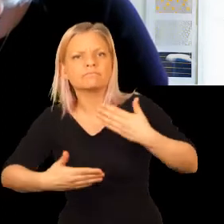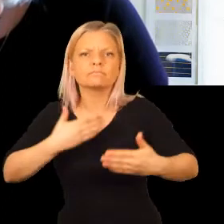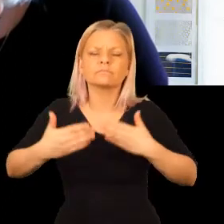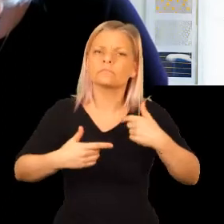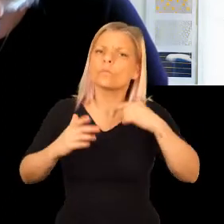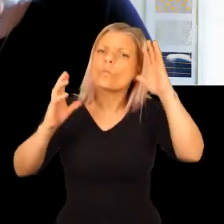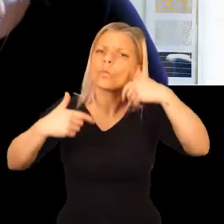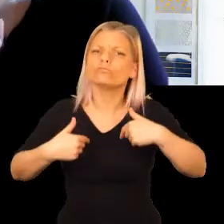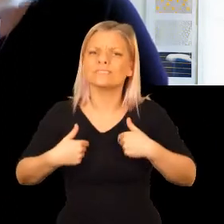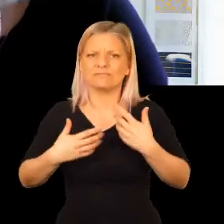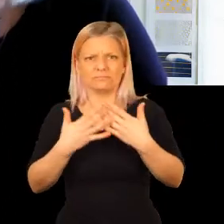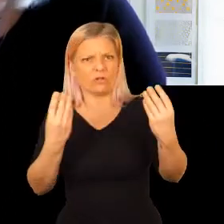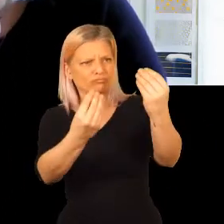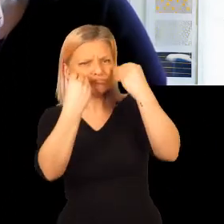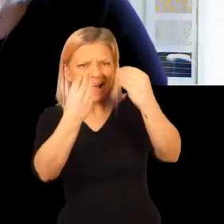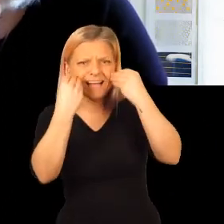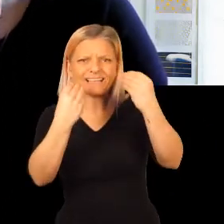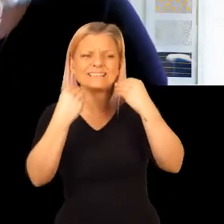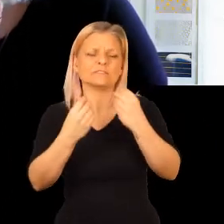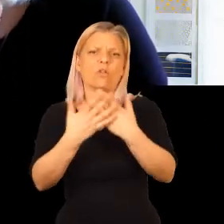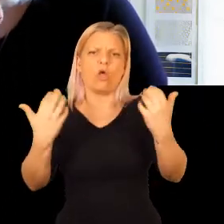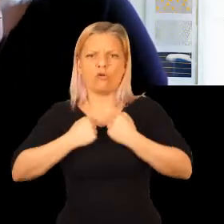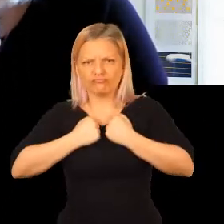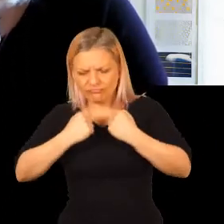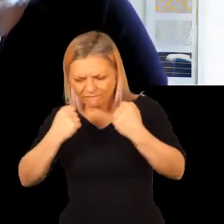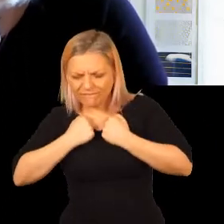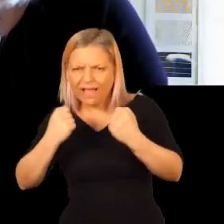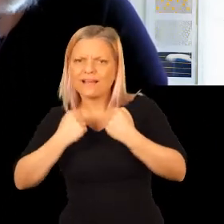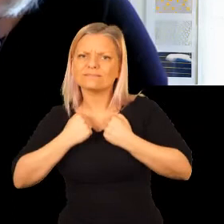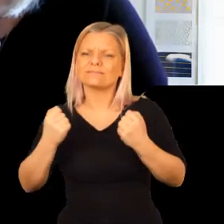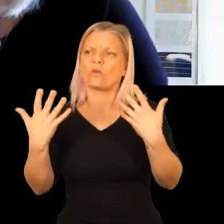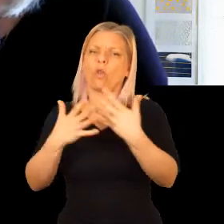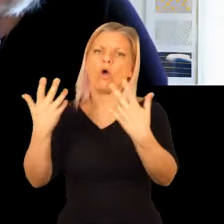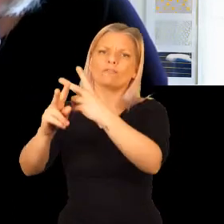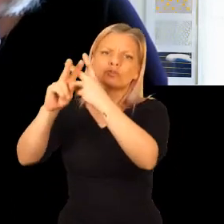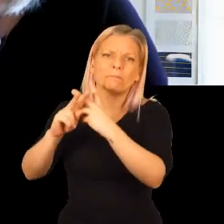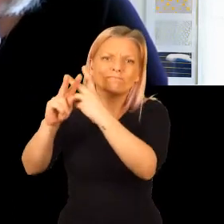we're still being relational and i worry about the aim more and more and i do a lot of training